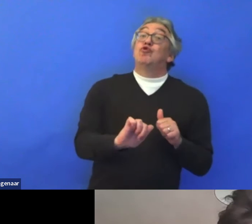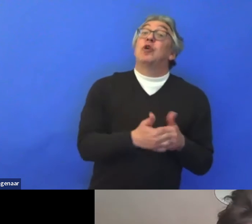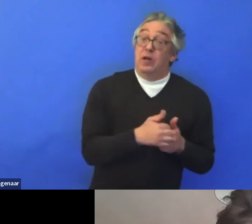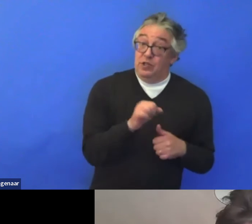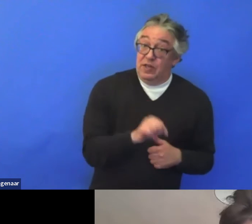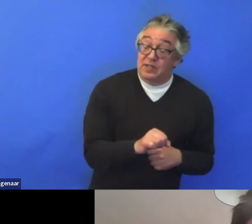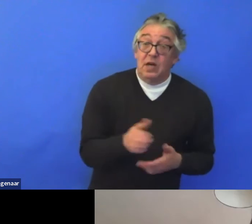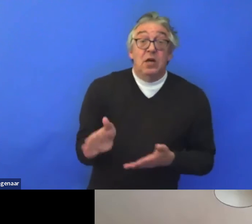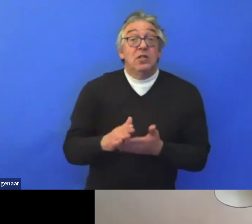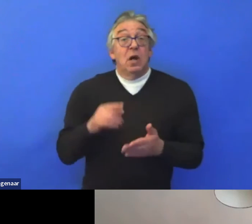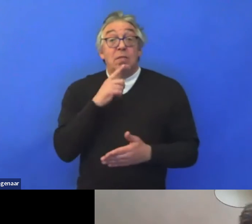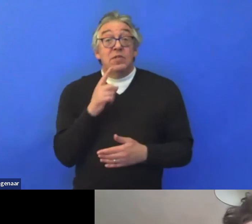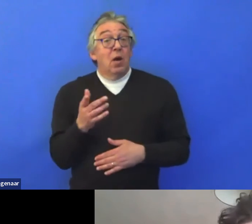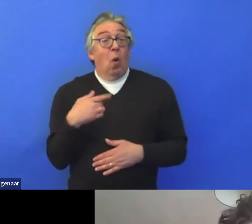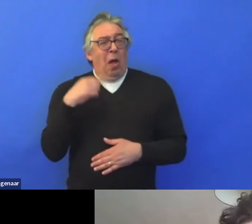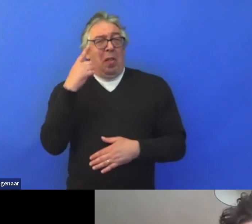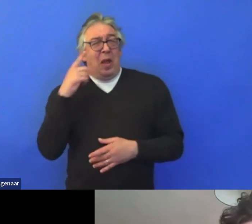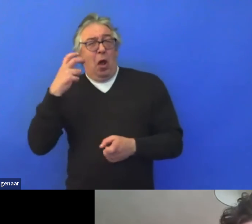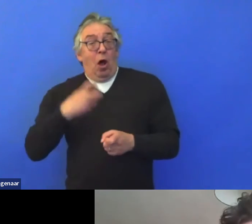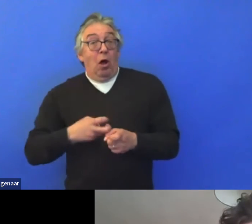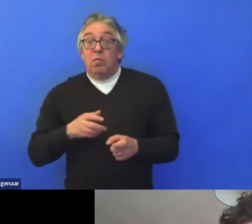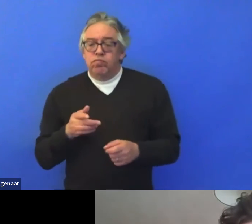As well as improving accessibility.